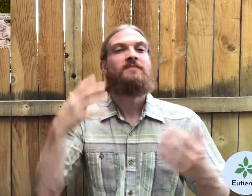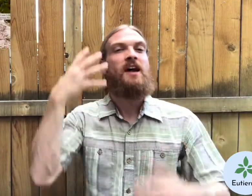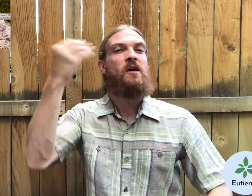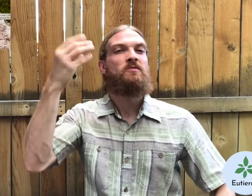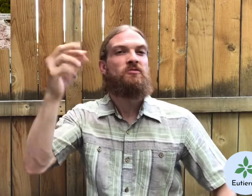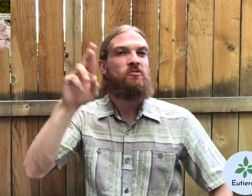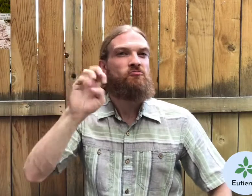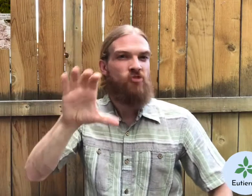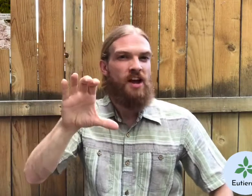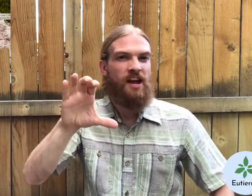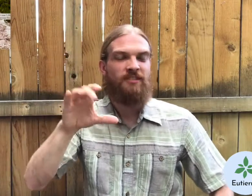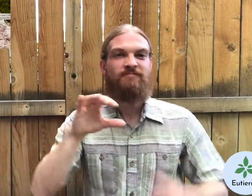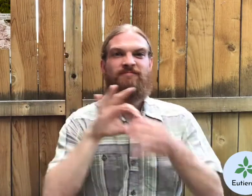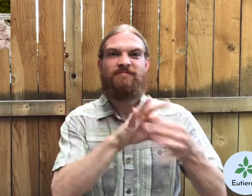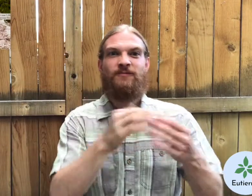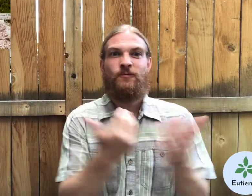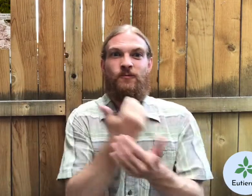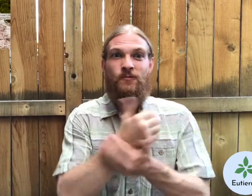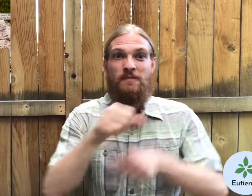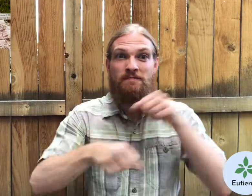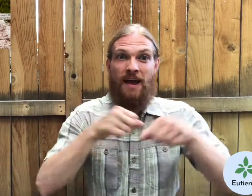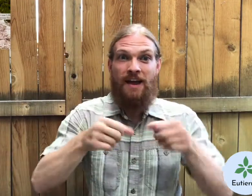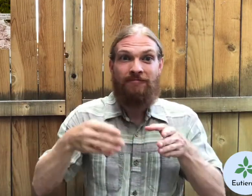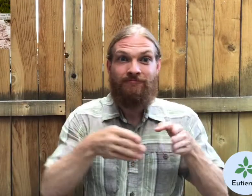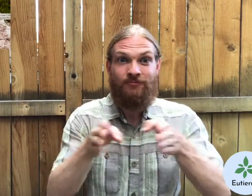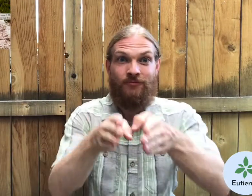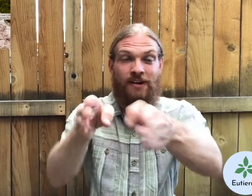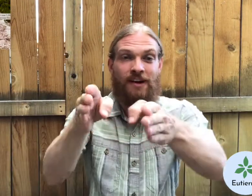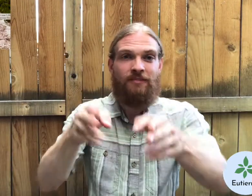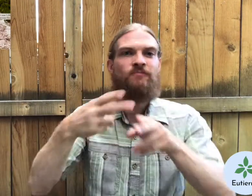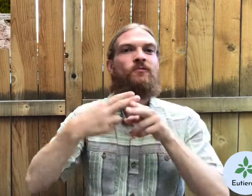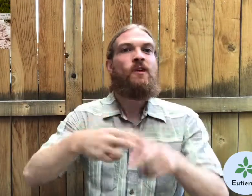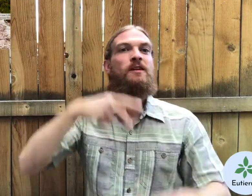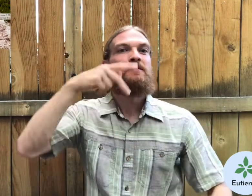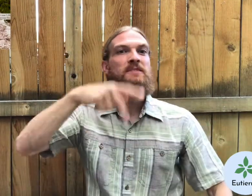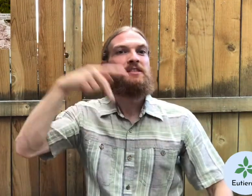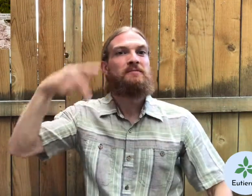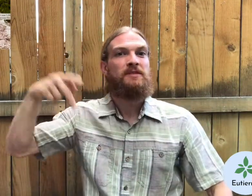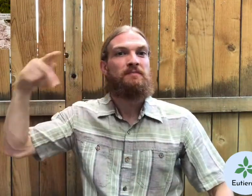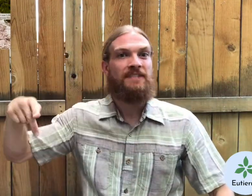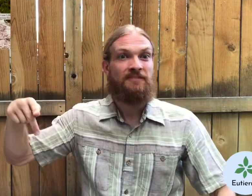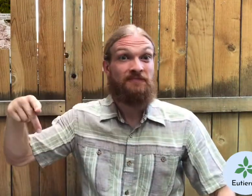Related to Outdoors Recreation. A new bicycle route called PPP.